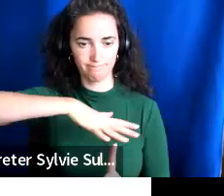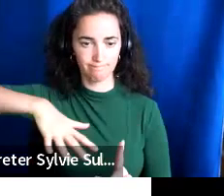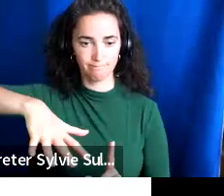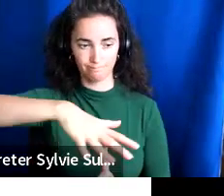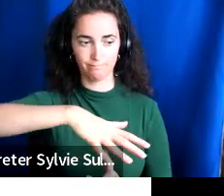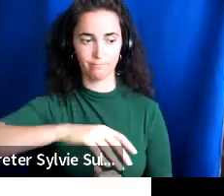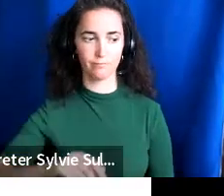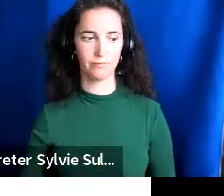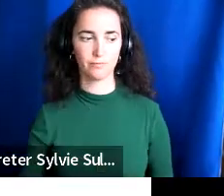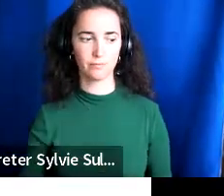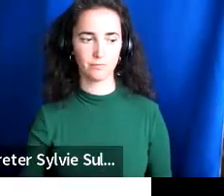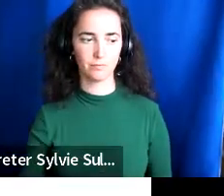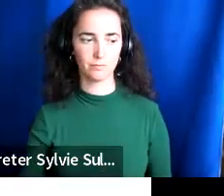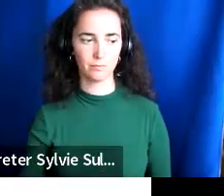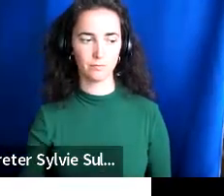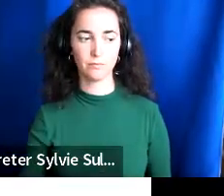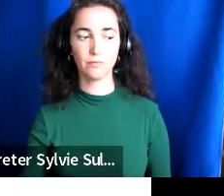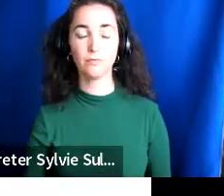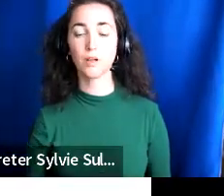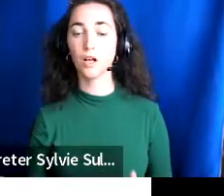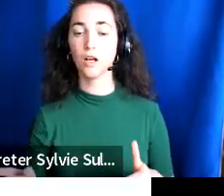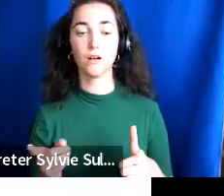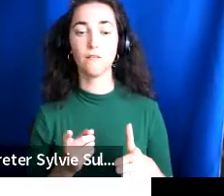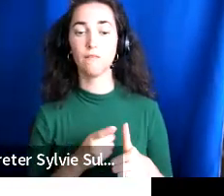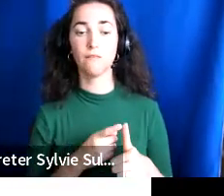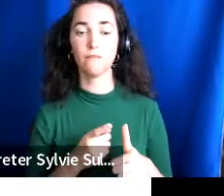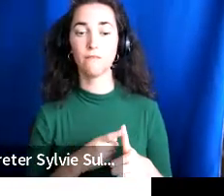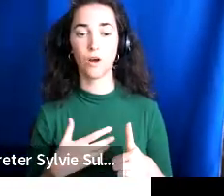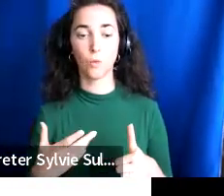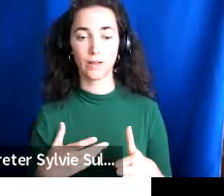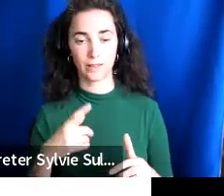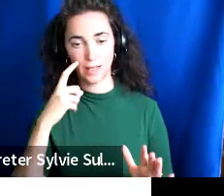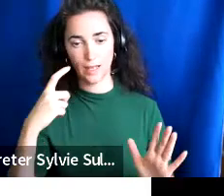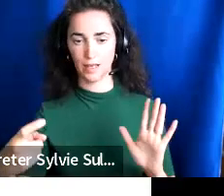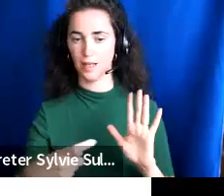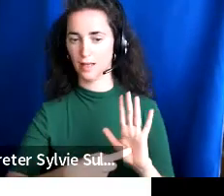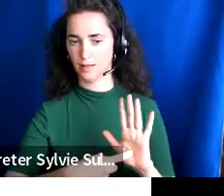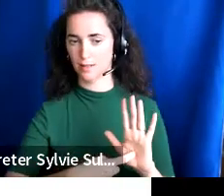So we have to begin with first things for us identification.